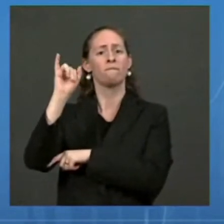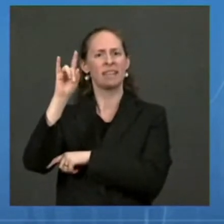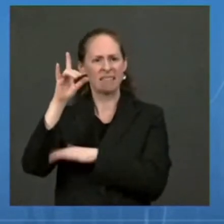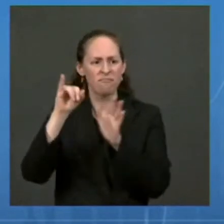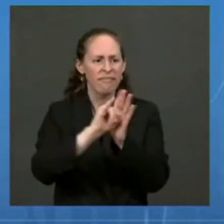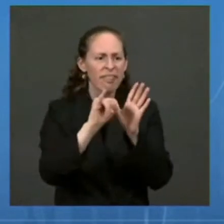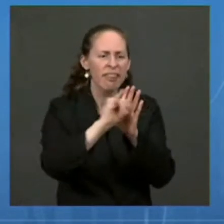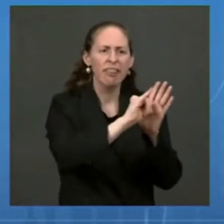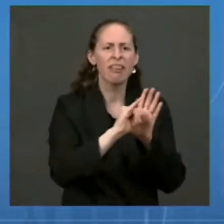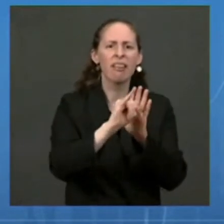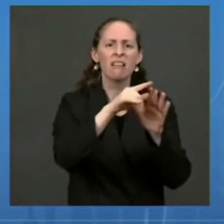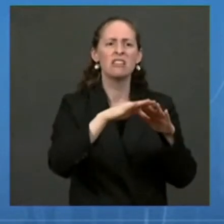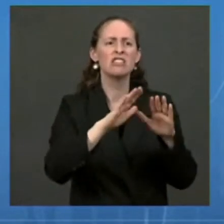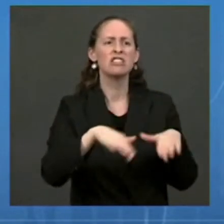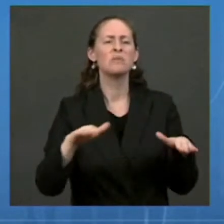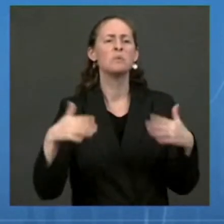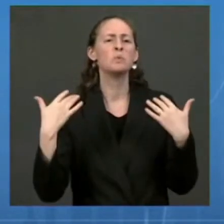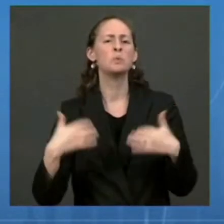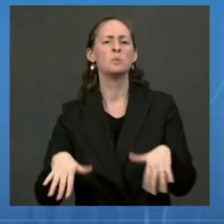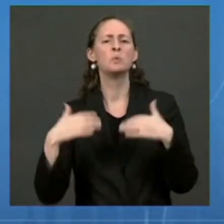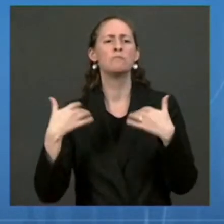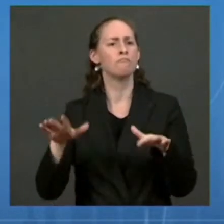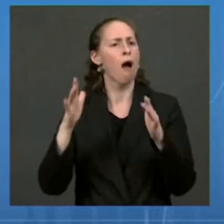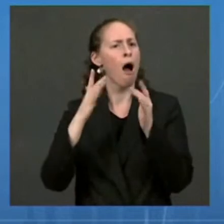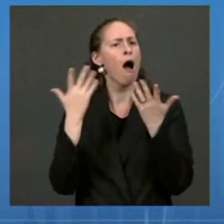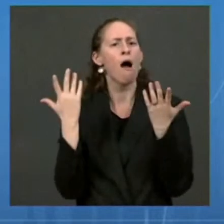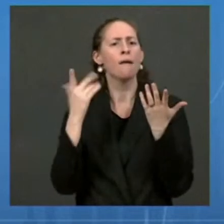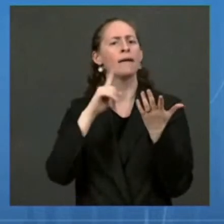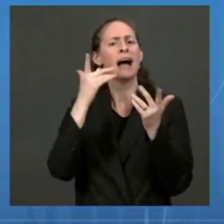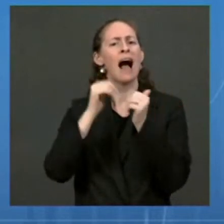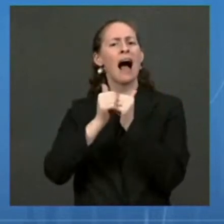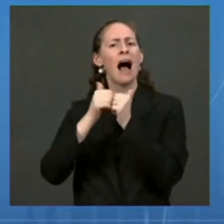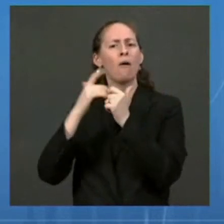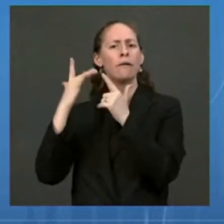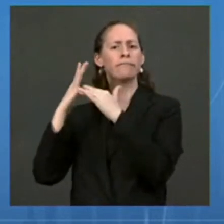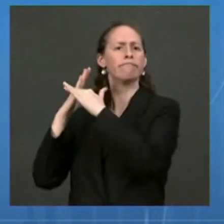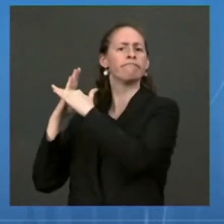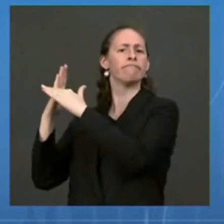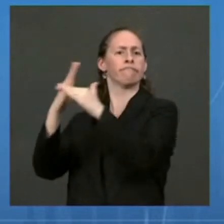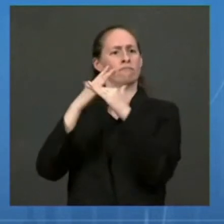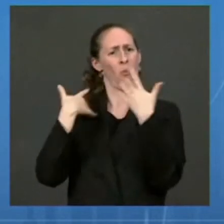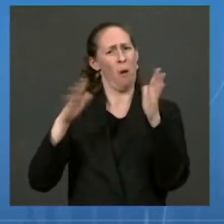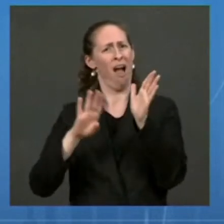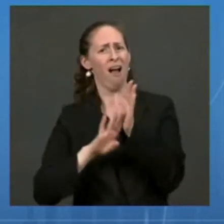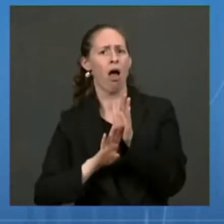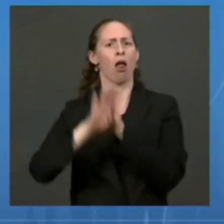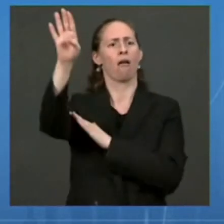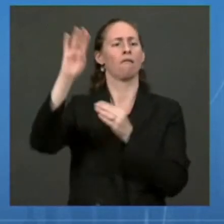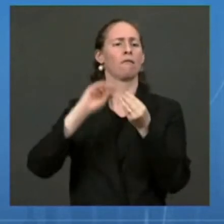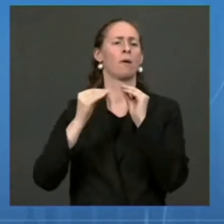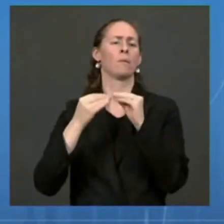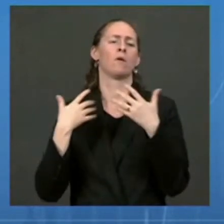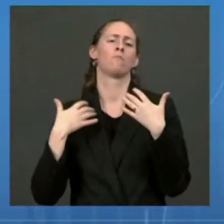THANK YOU, CHEYENNE. THERE'S URGENCY BECAUSE WE SEE ILLNESS AND DEATH IN CHILDREN WITH LONG COVID, AS DR. FAUCI DEMONSTRATED IN CHILDREN. CERTAINLY WE HAVE SEEN CASES